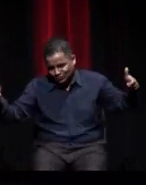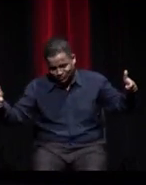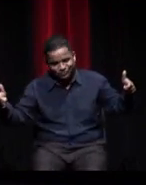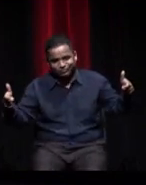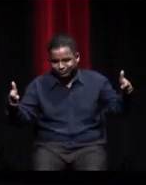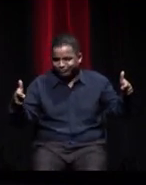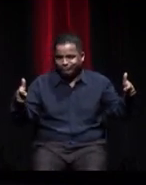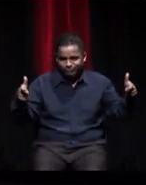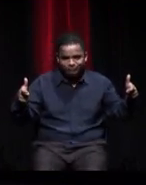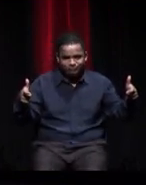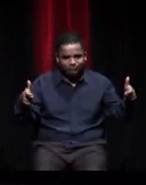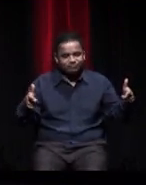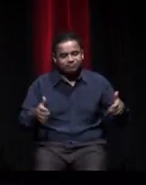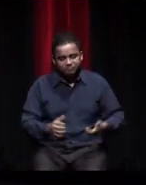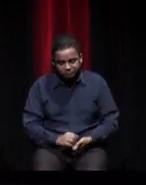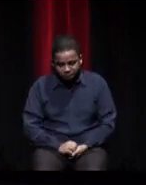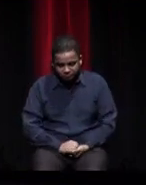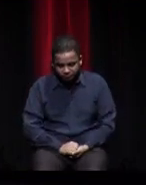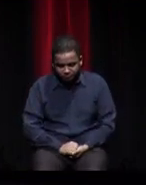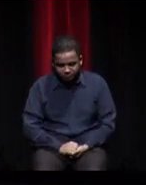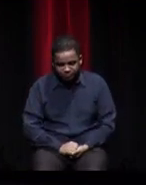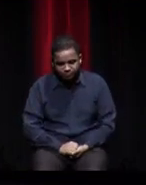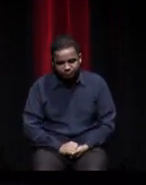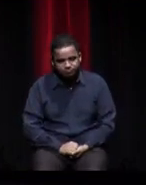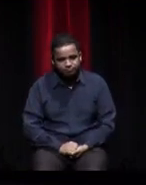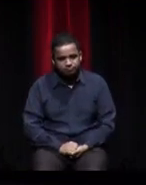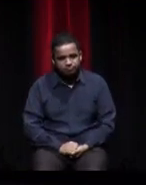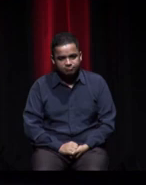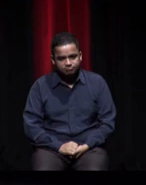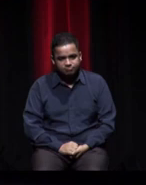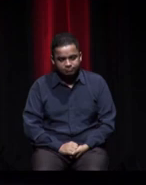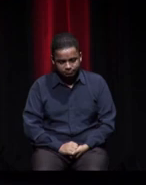and it's in relation to him that we should open